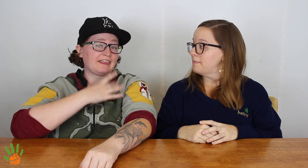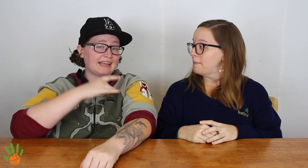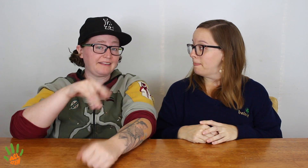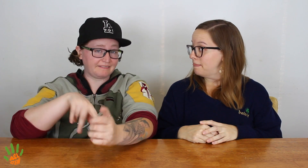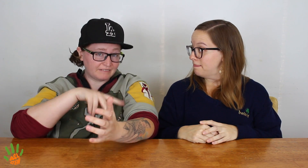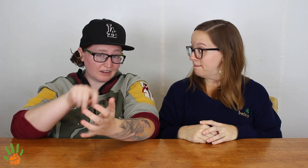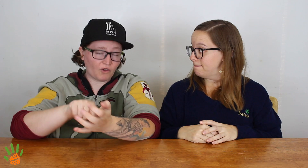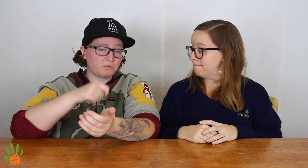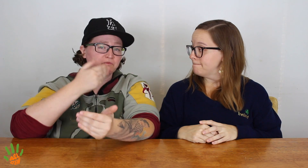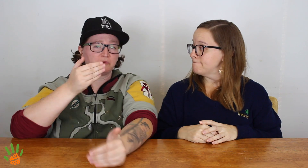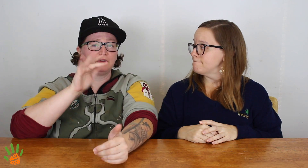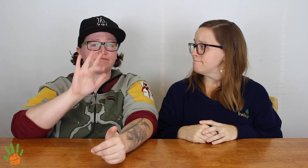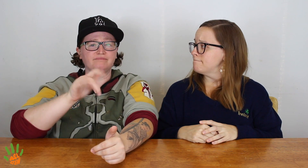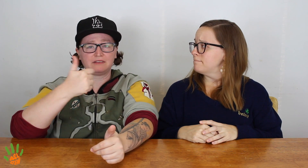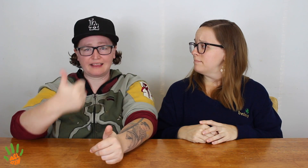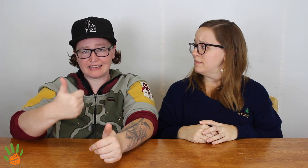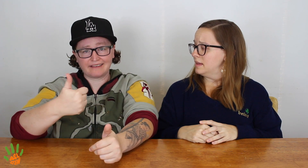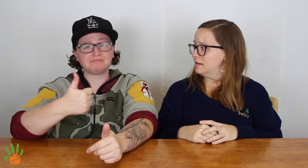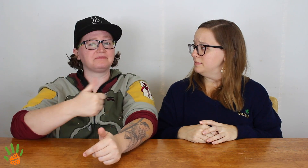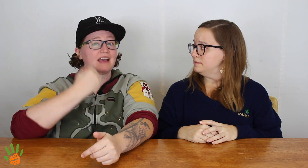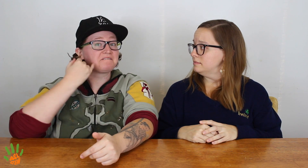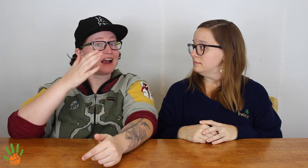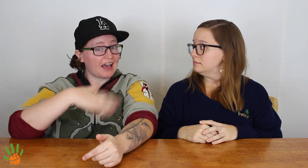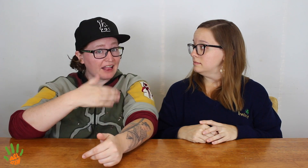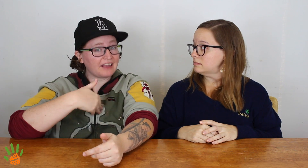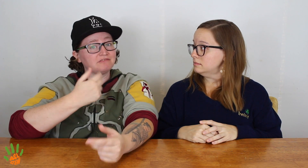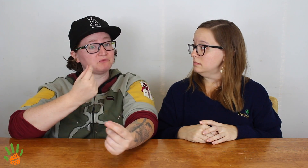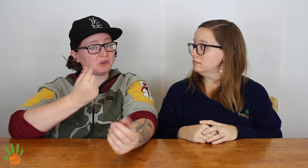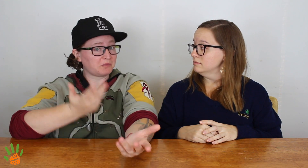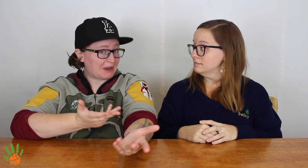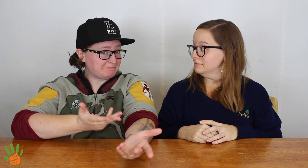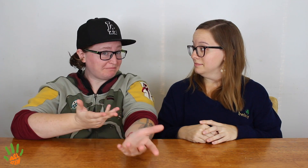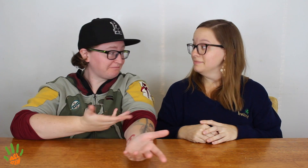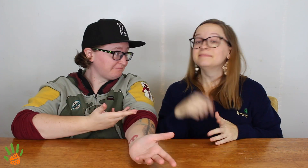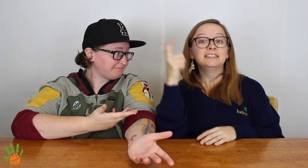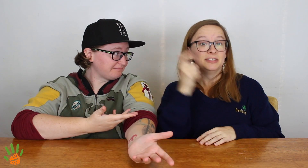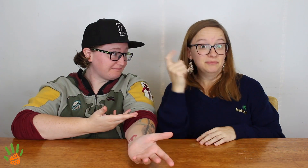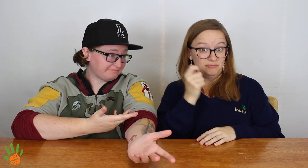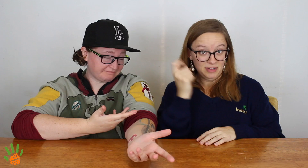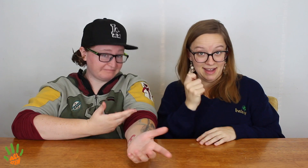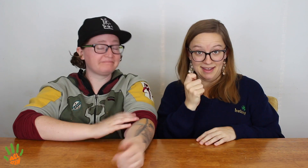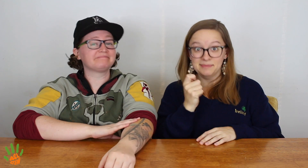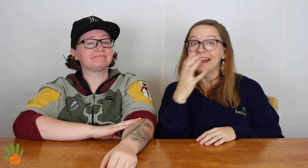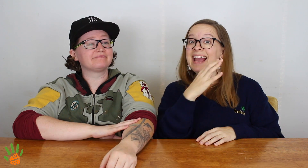Okay, if you like this video, click LIKE and if you haven't, go ahead and... [JI] ... subscribe!